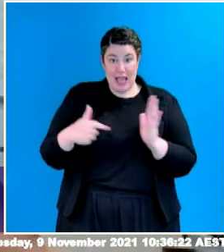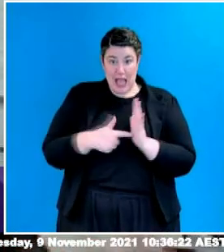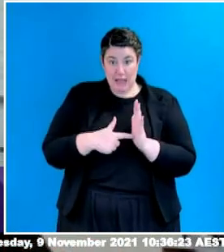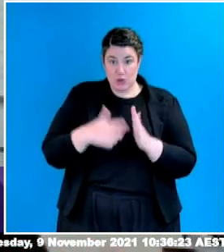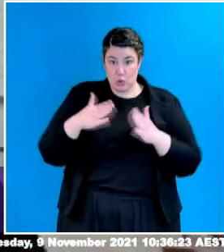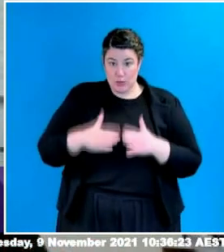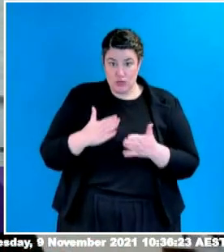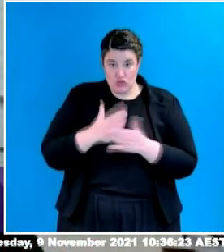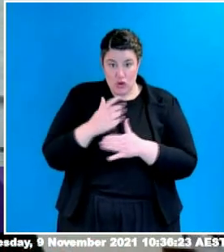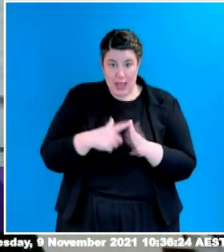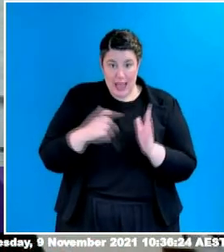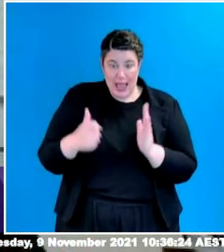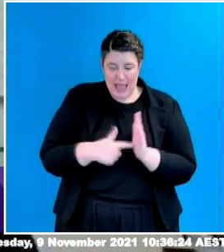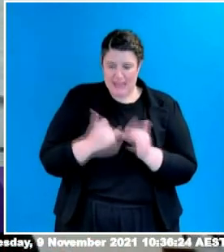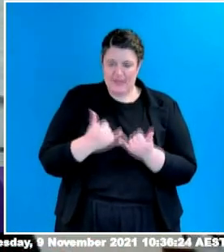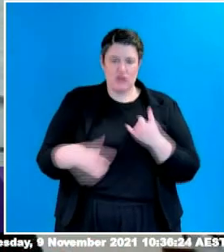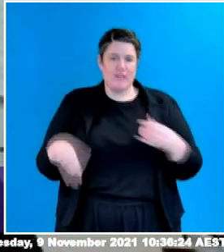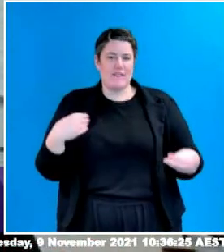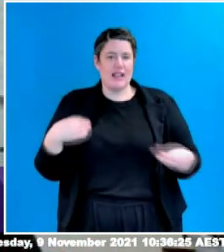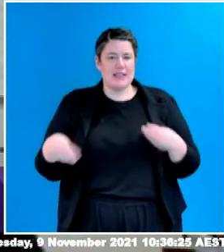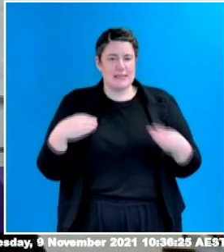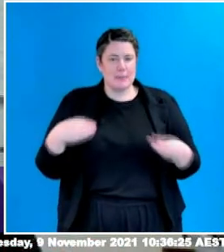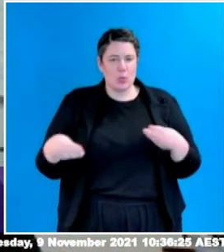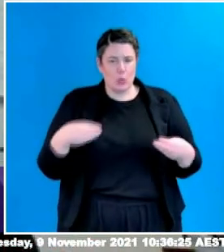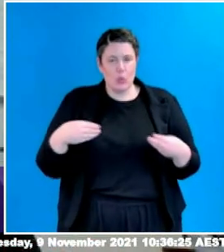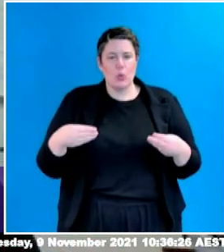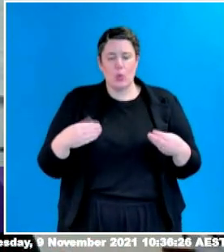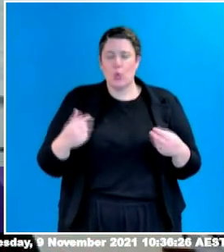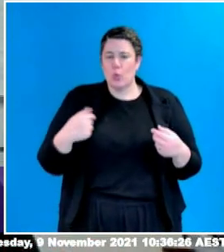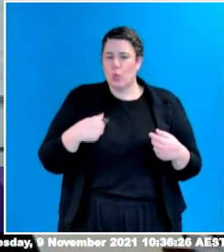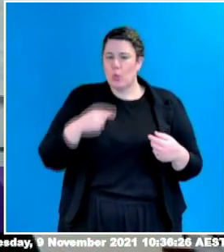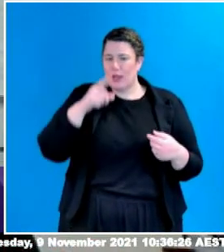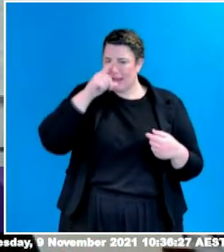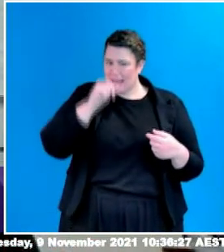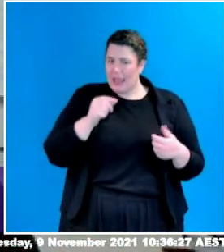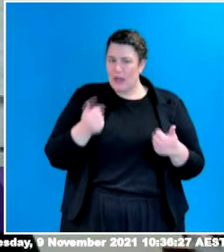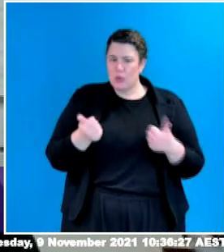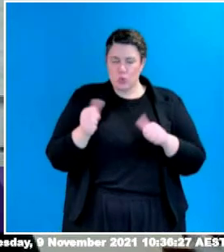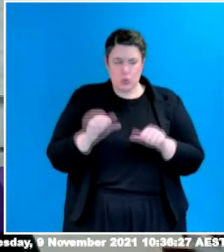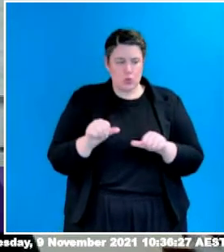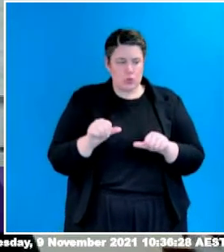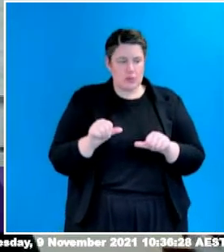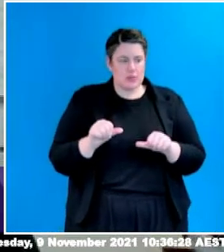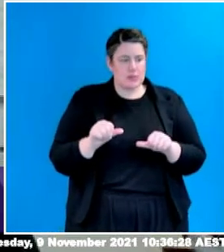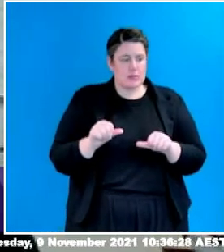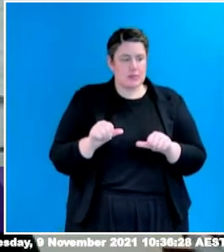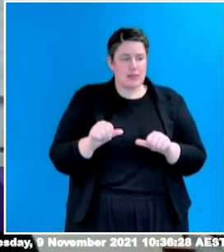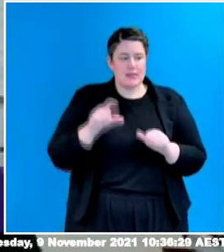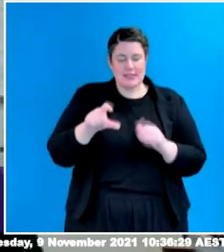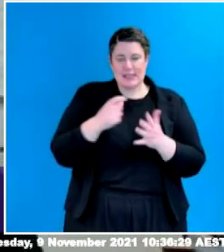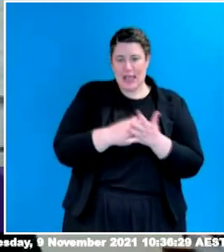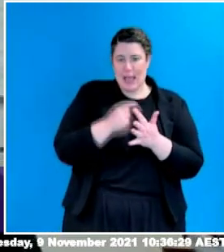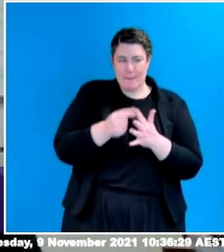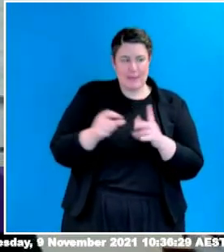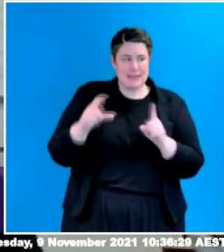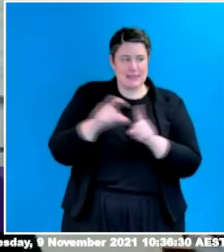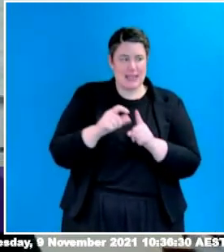Human Rights Act is fairly flexible, we are able to use the CRPD on a day-to-day